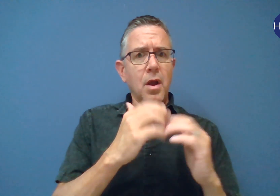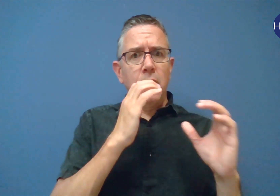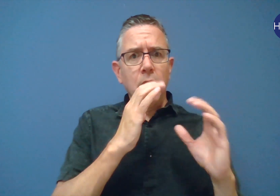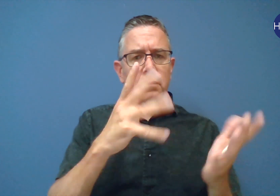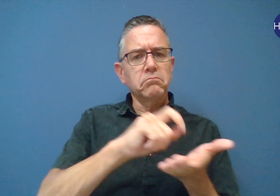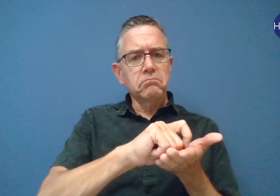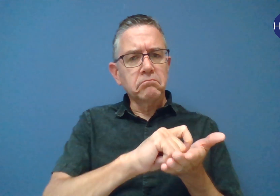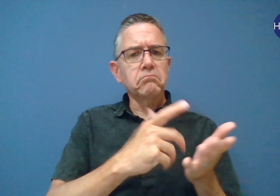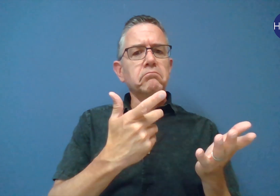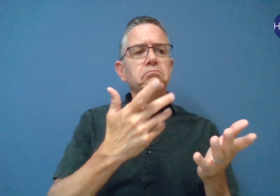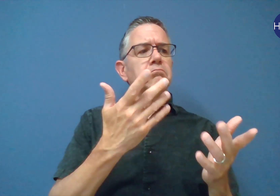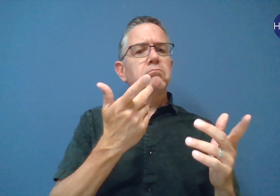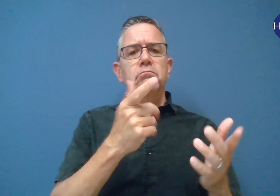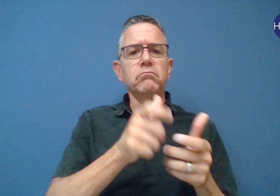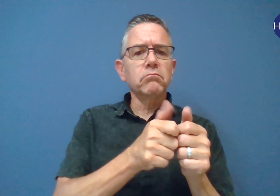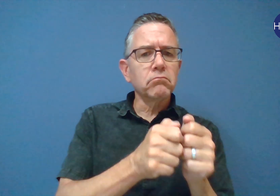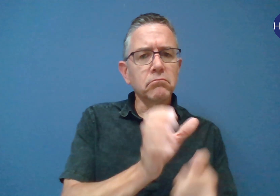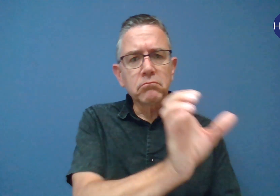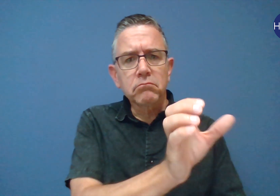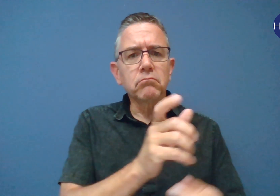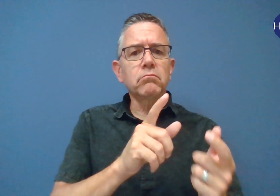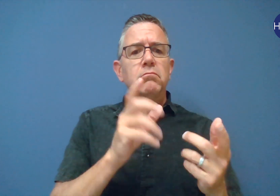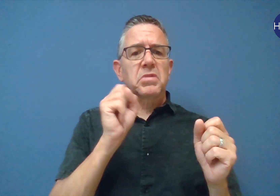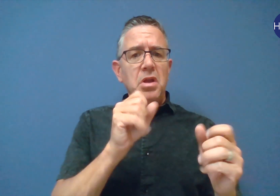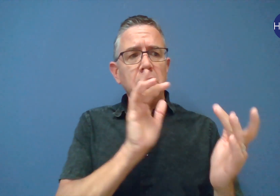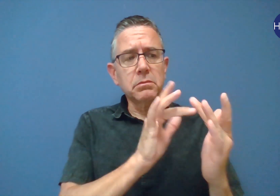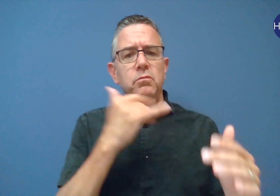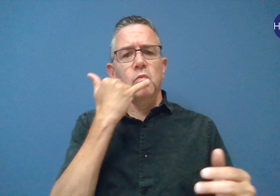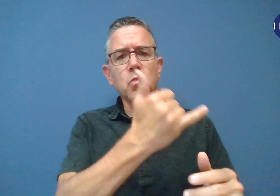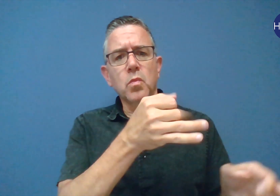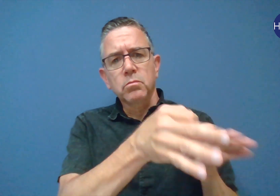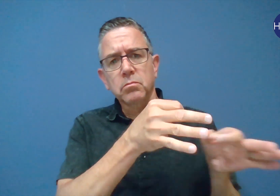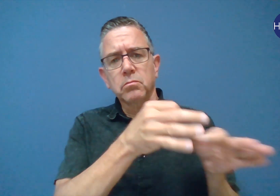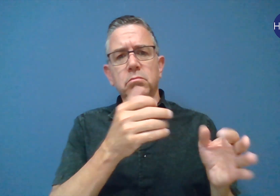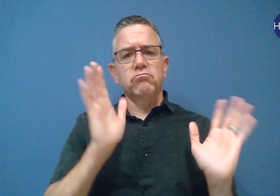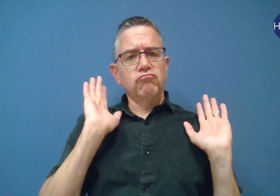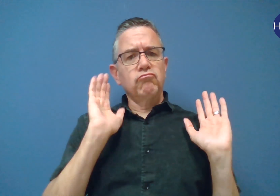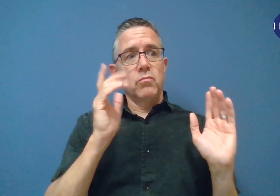How to communicate with them is to write notes, using your mobile phone...or calling them to explain the law. Simple.